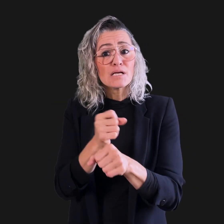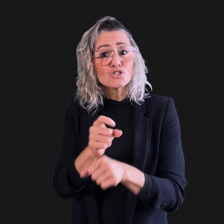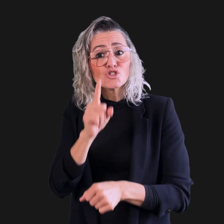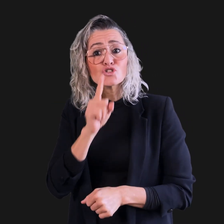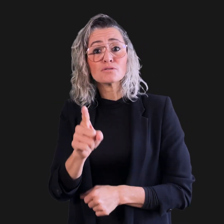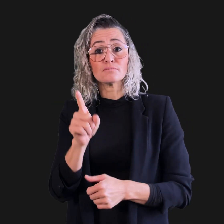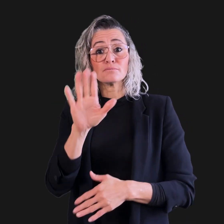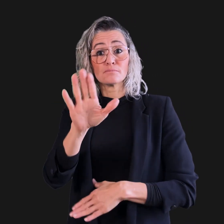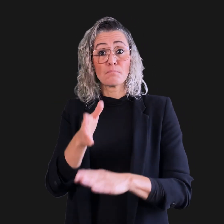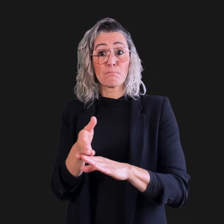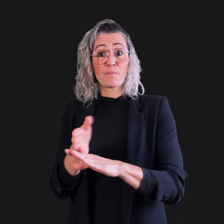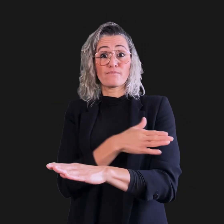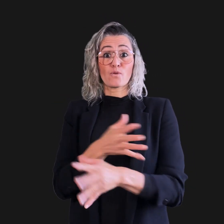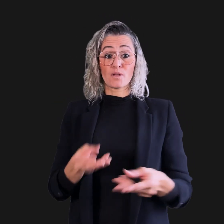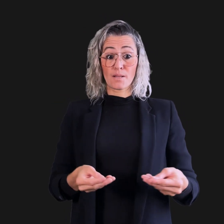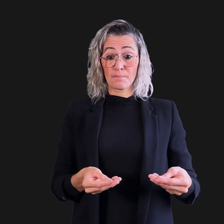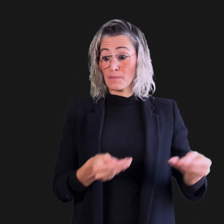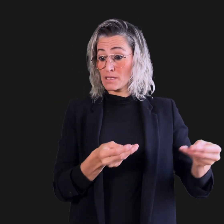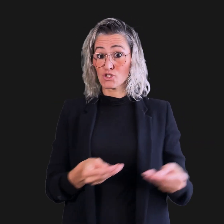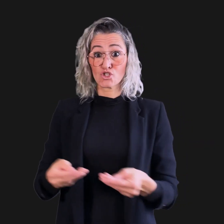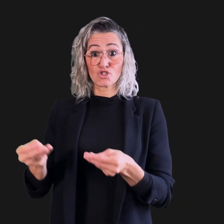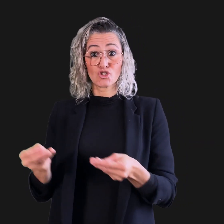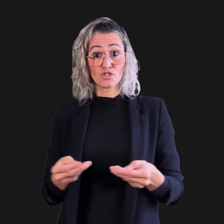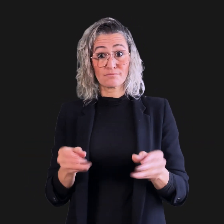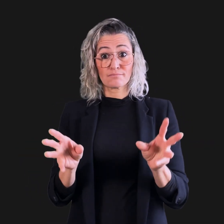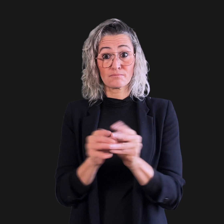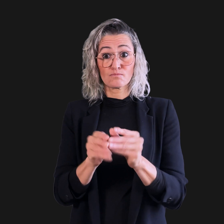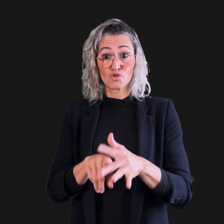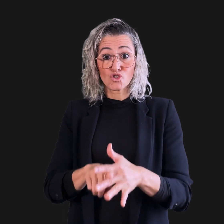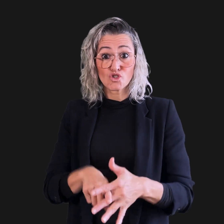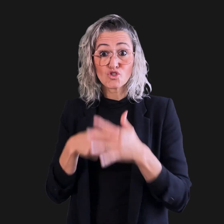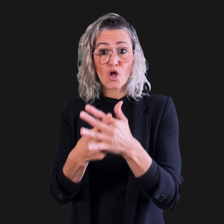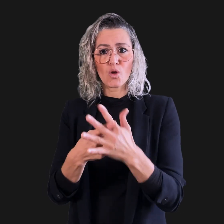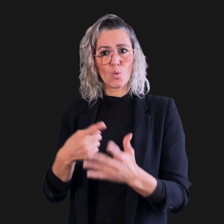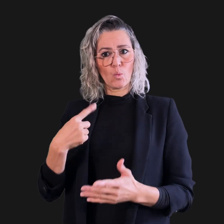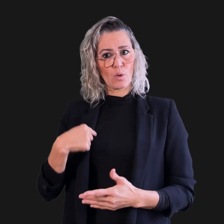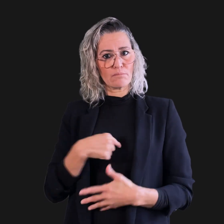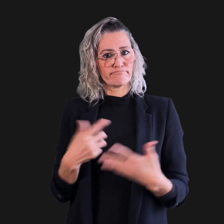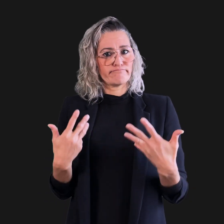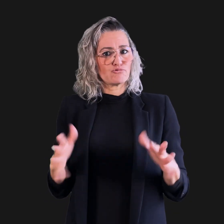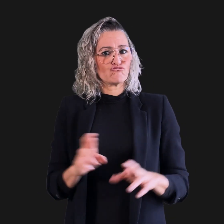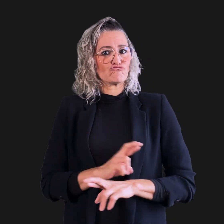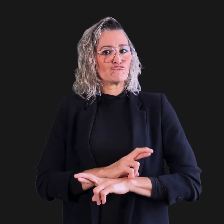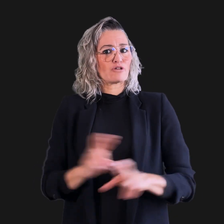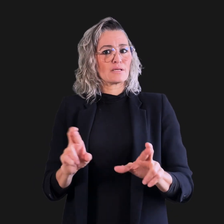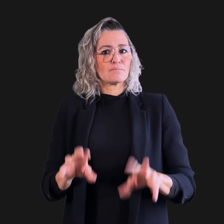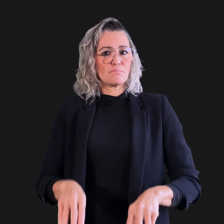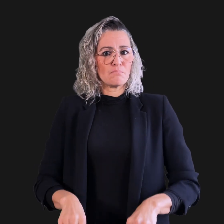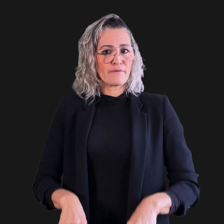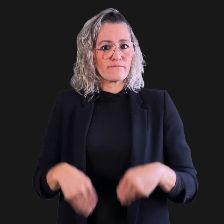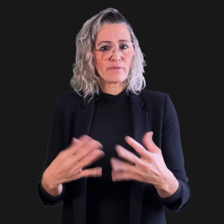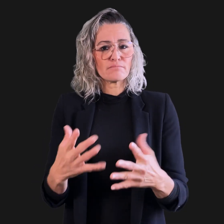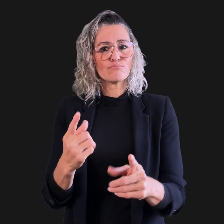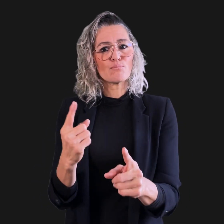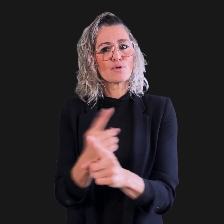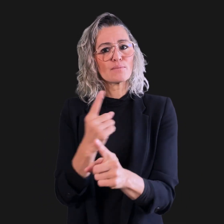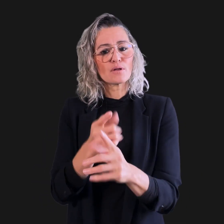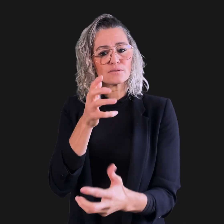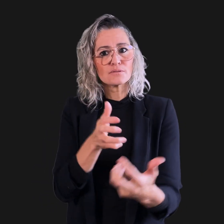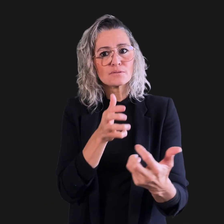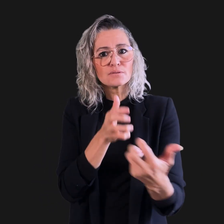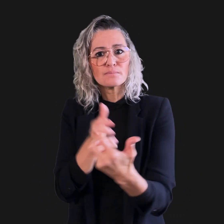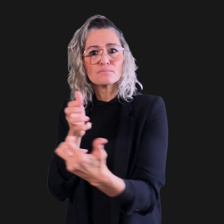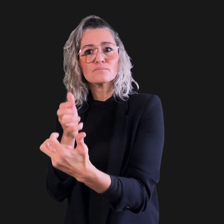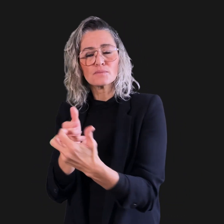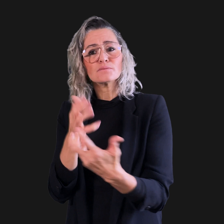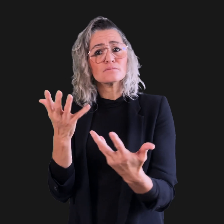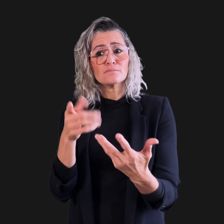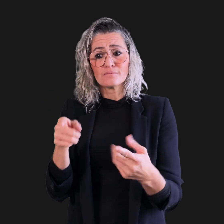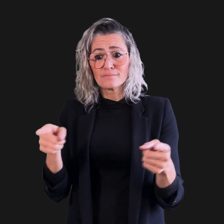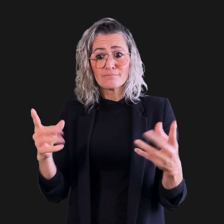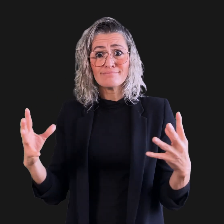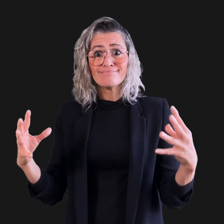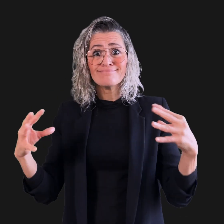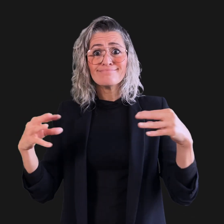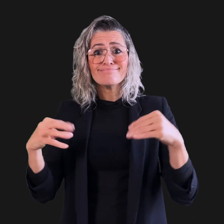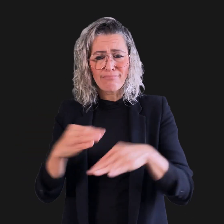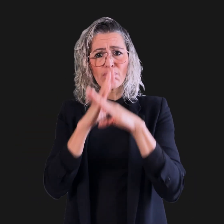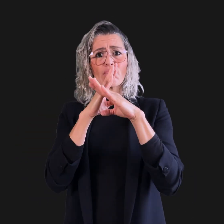This ensures we provide proper accommodations ahead of mediation sessions